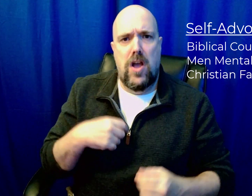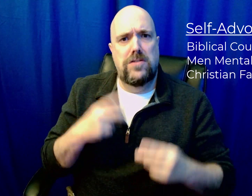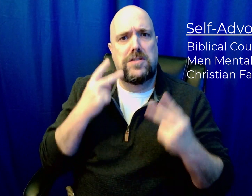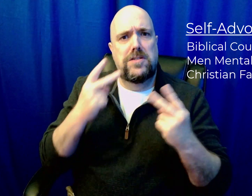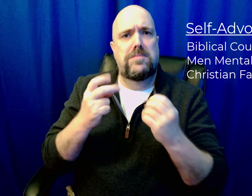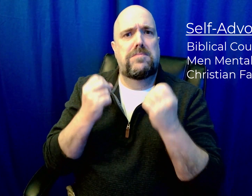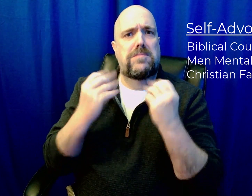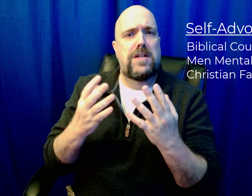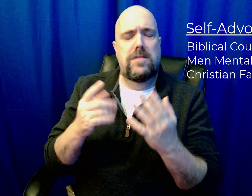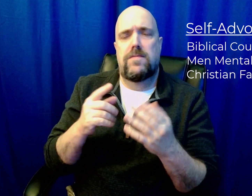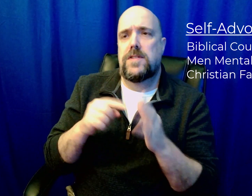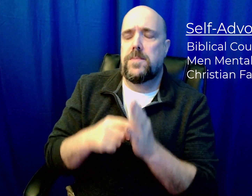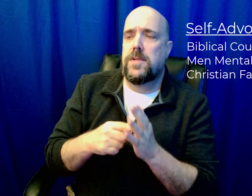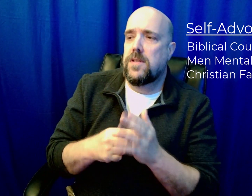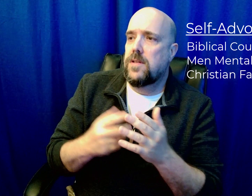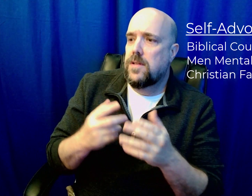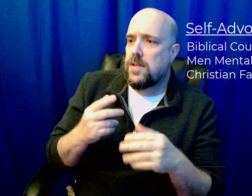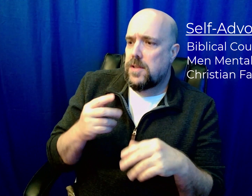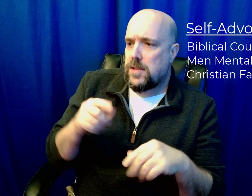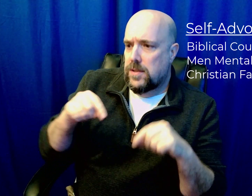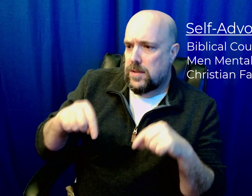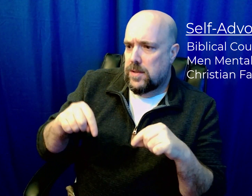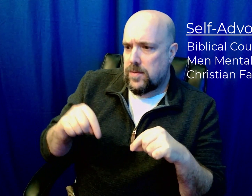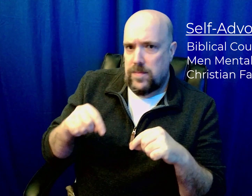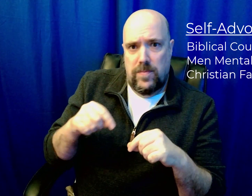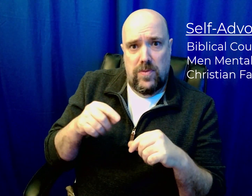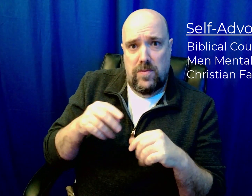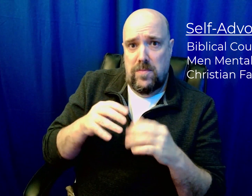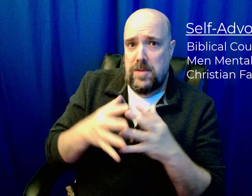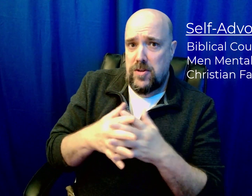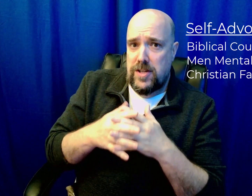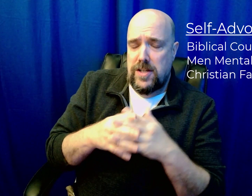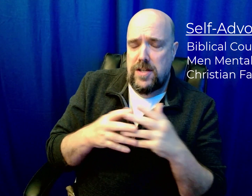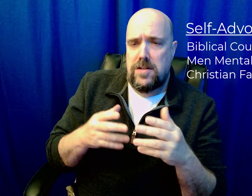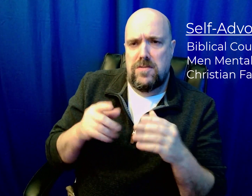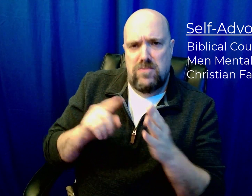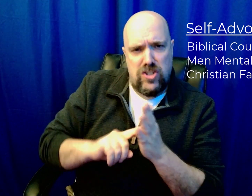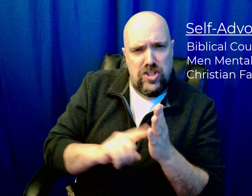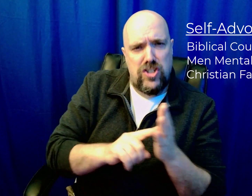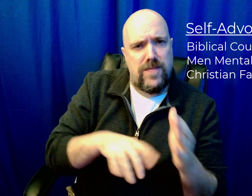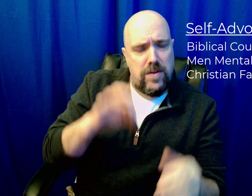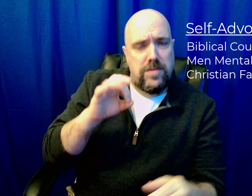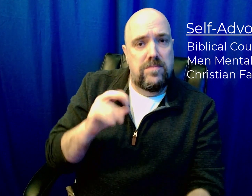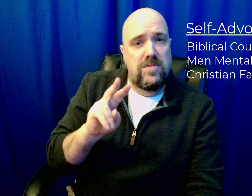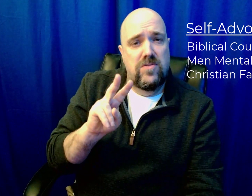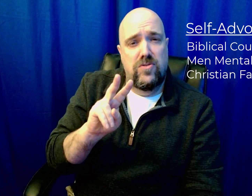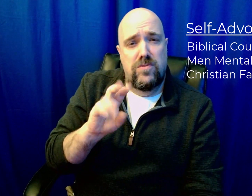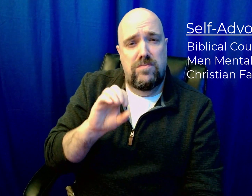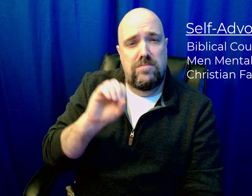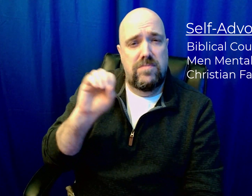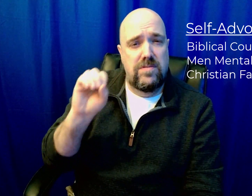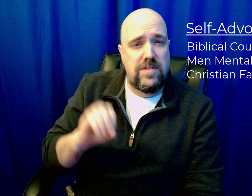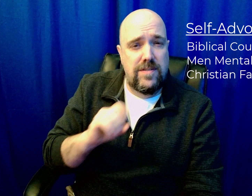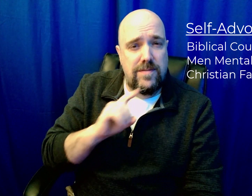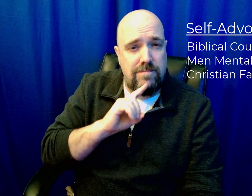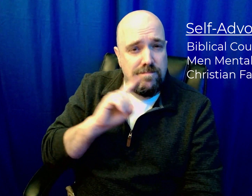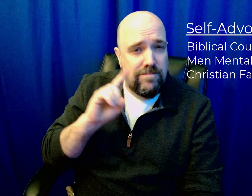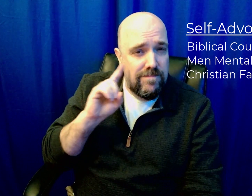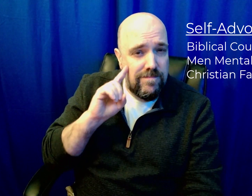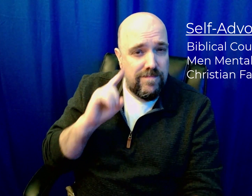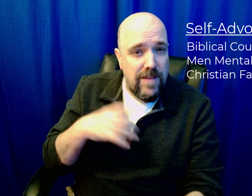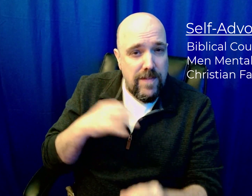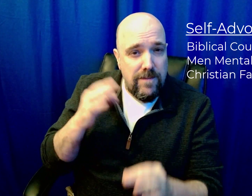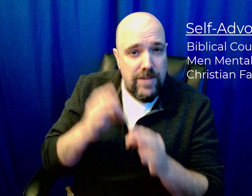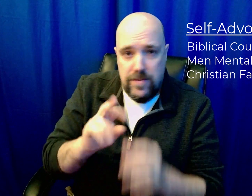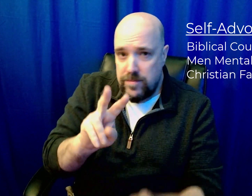I visited many information. For example, here in America they researched and found that only 2% of the deaf have some kind of faith.